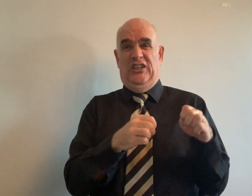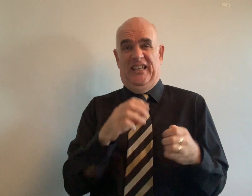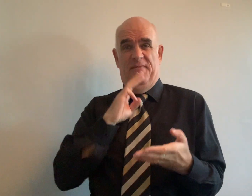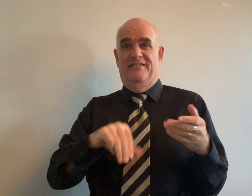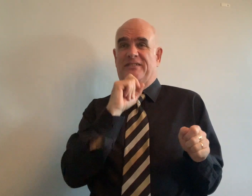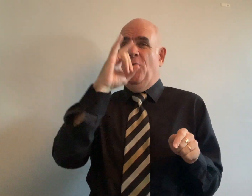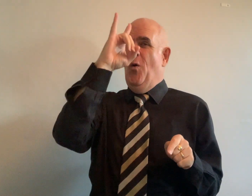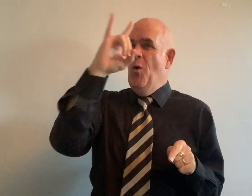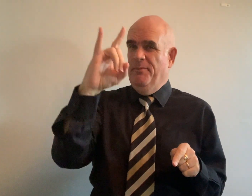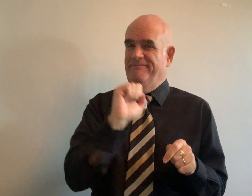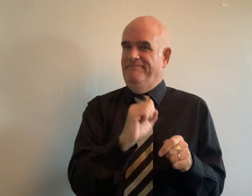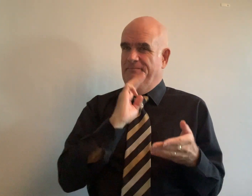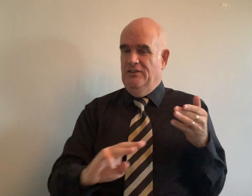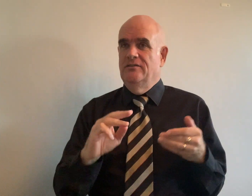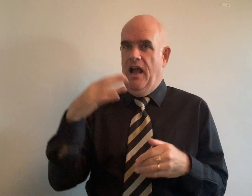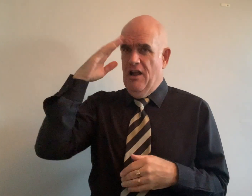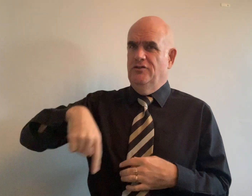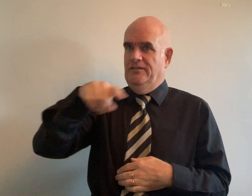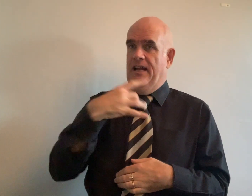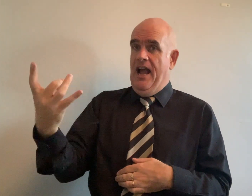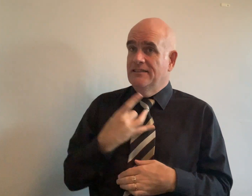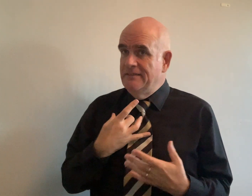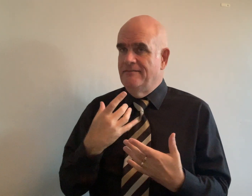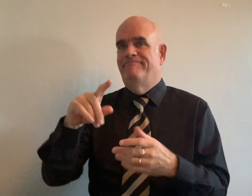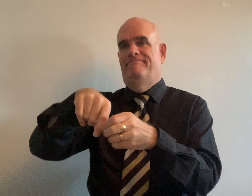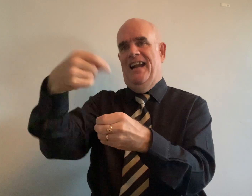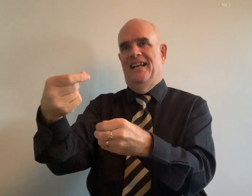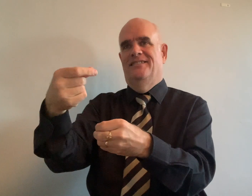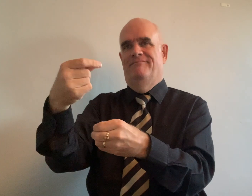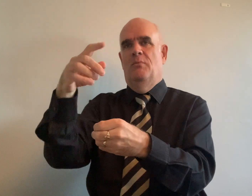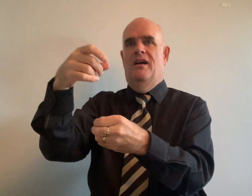In keeping with the Easter message of hope, Irish people are being asked to place a light in